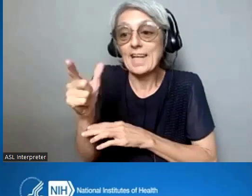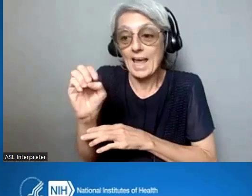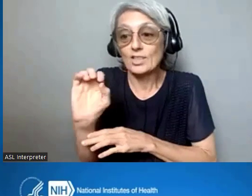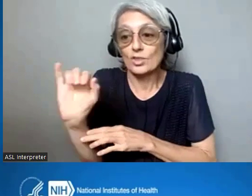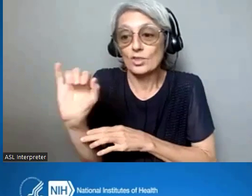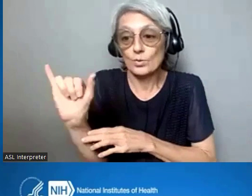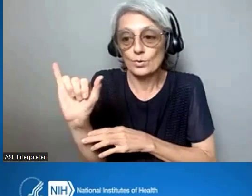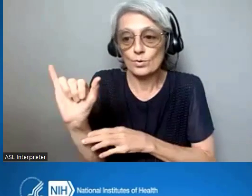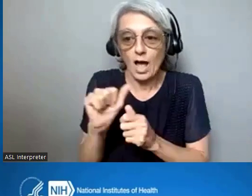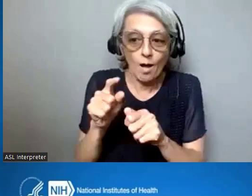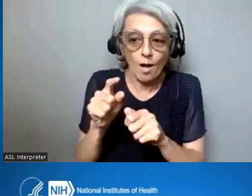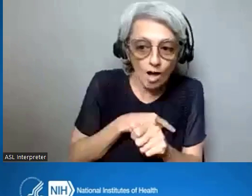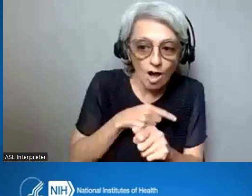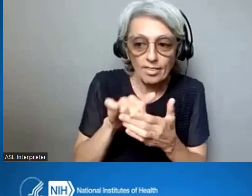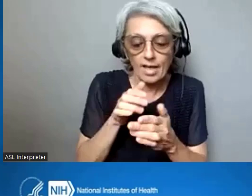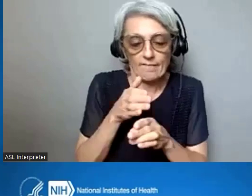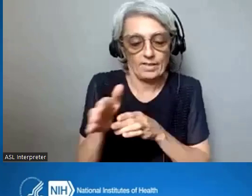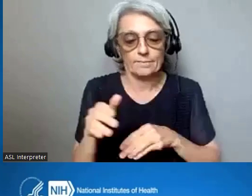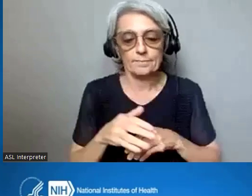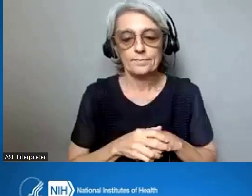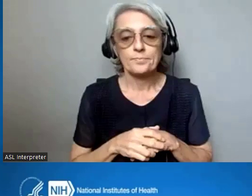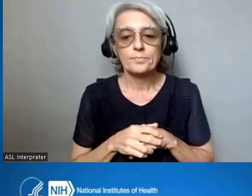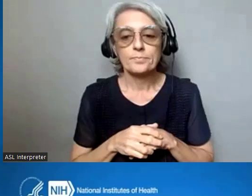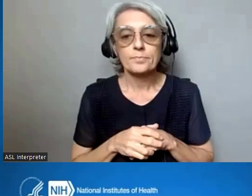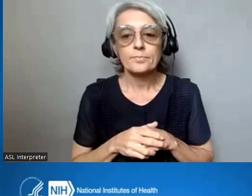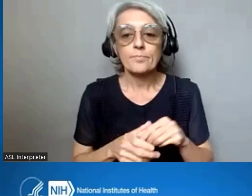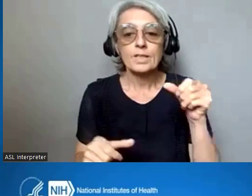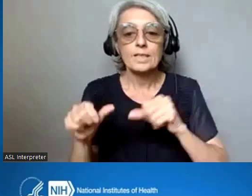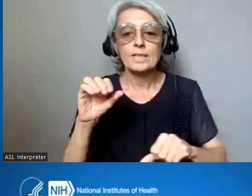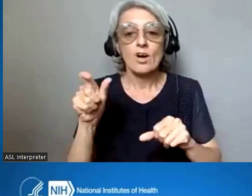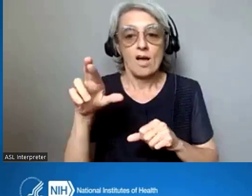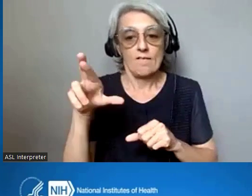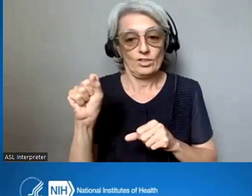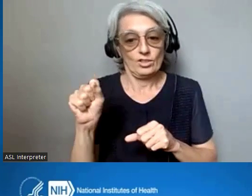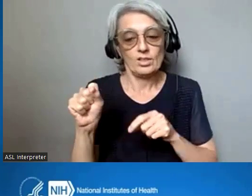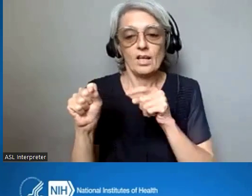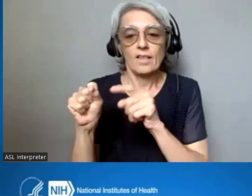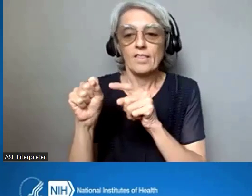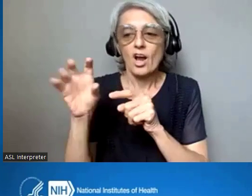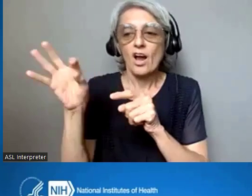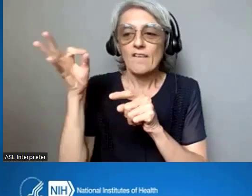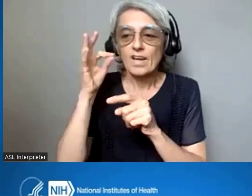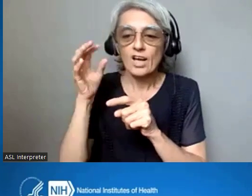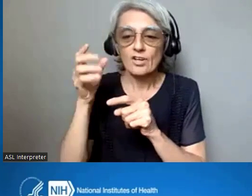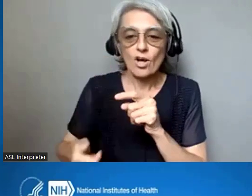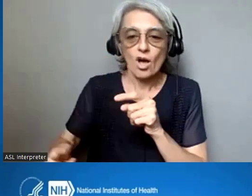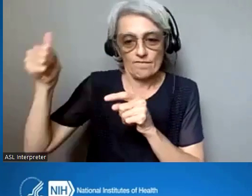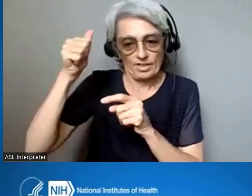Scientific review officers are the designated Federal official managing the review meeting.